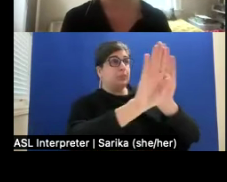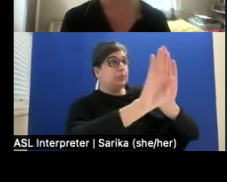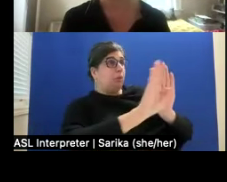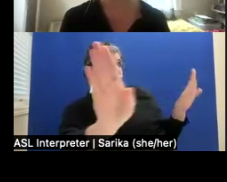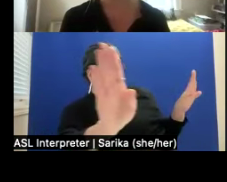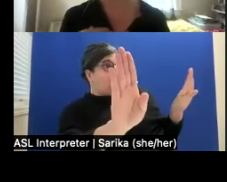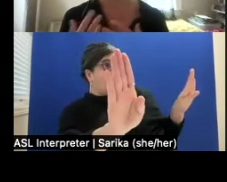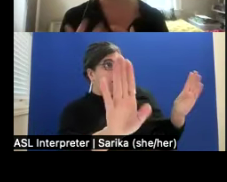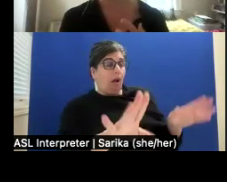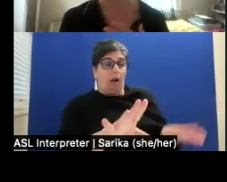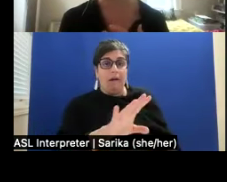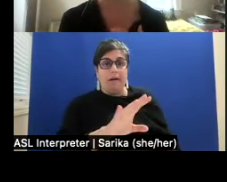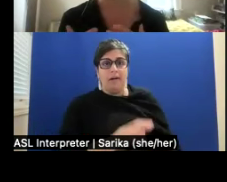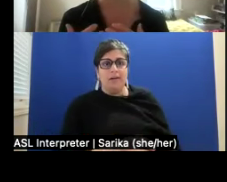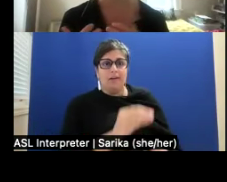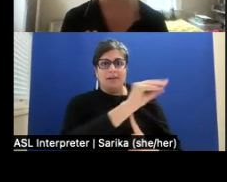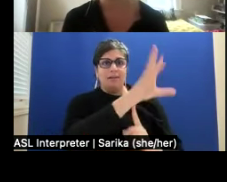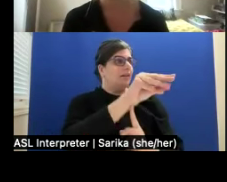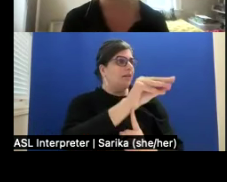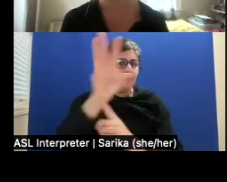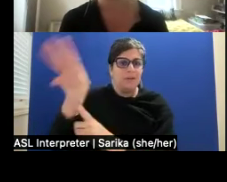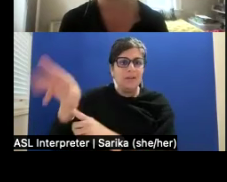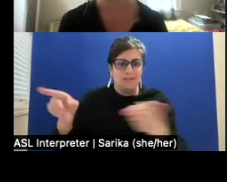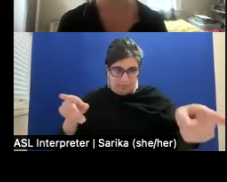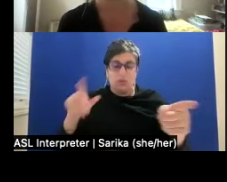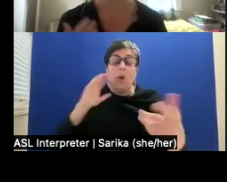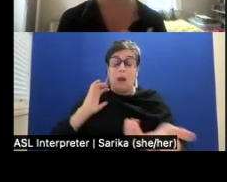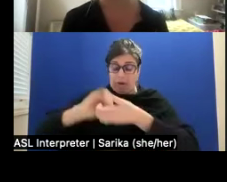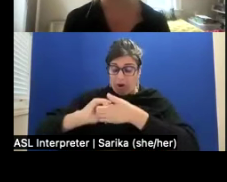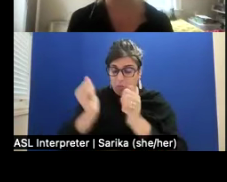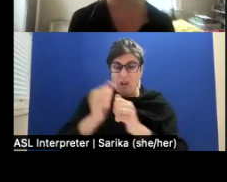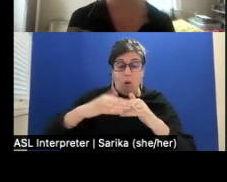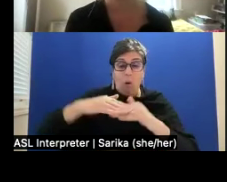And I partnered with over 20 organizations to give out for free